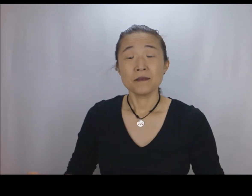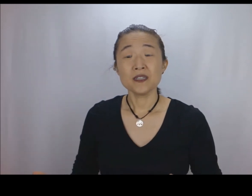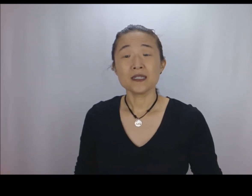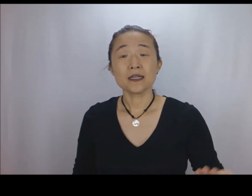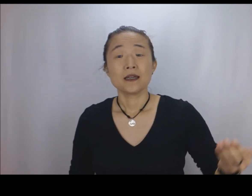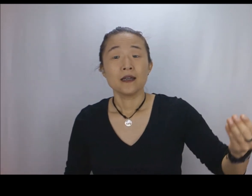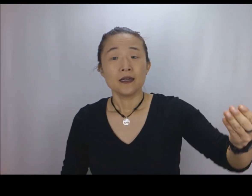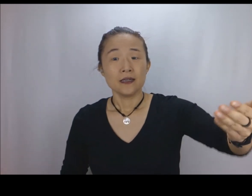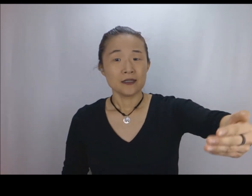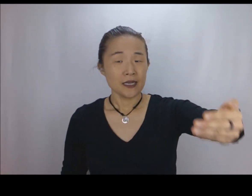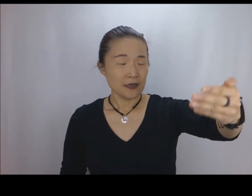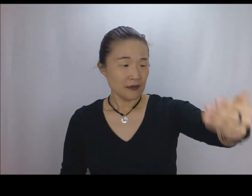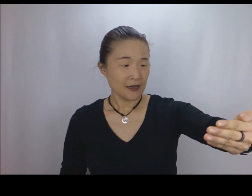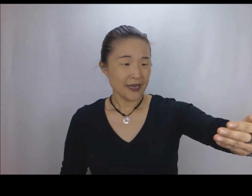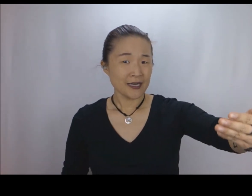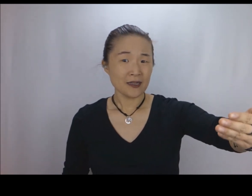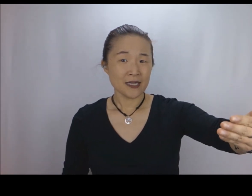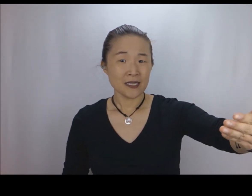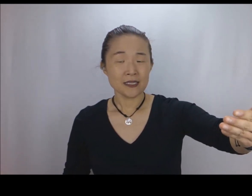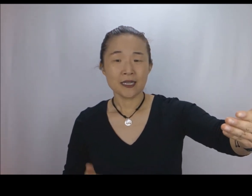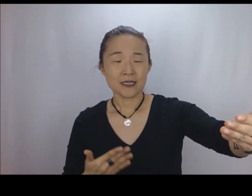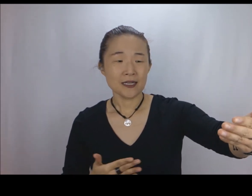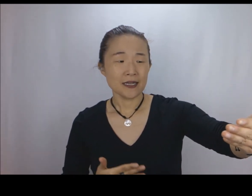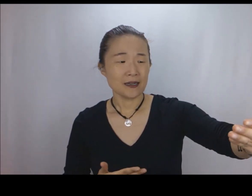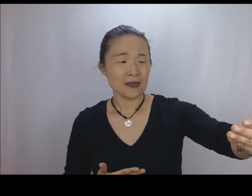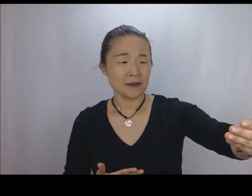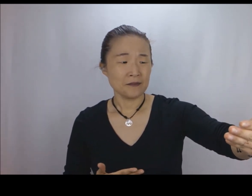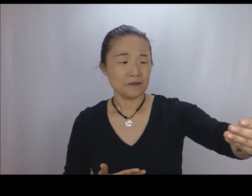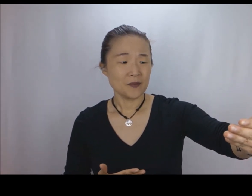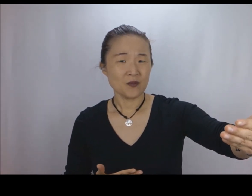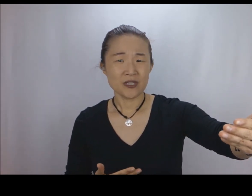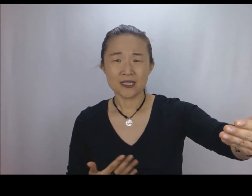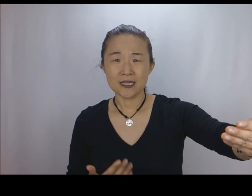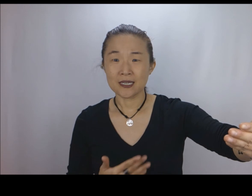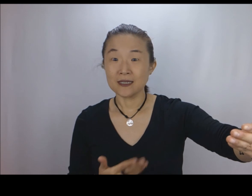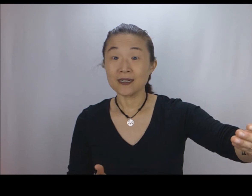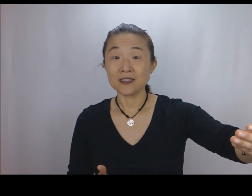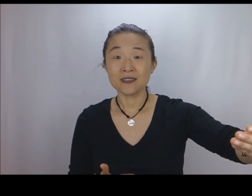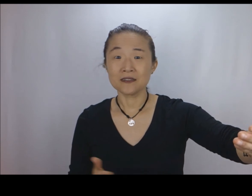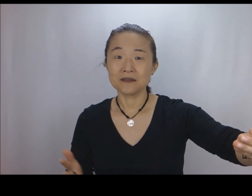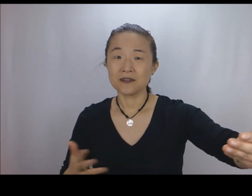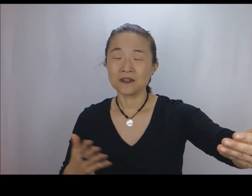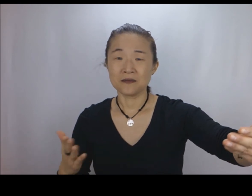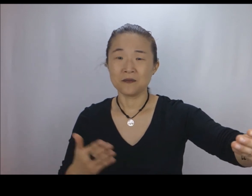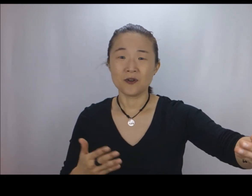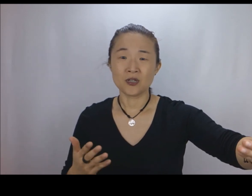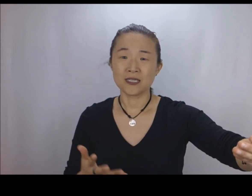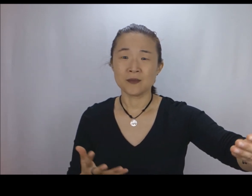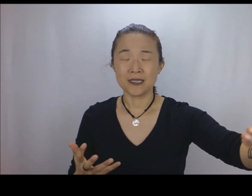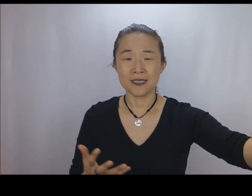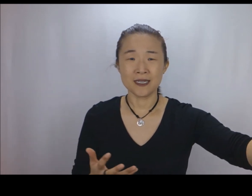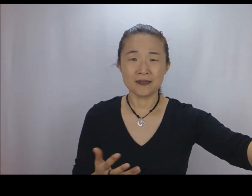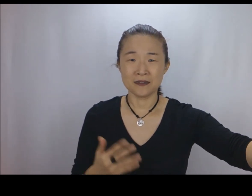Music, you take a hand out like this is kind of like when you see a conductor or or someone singing,